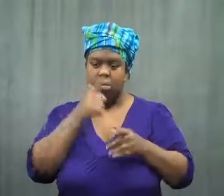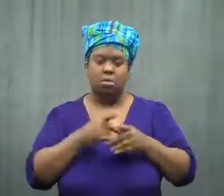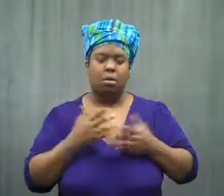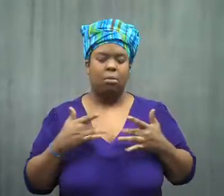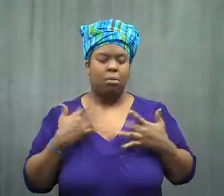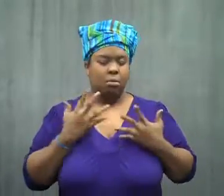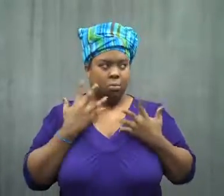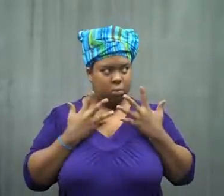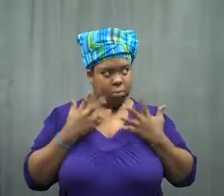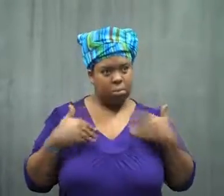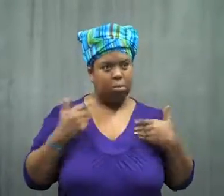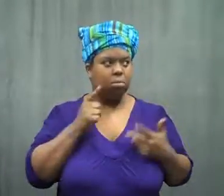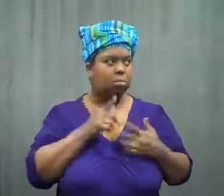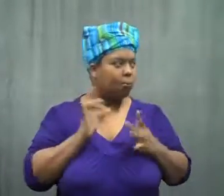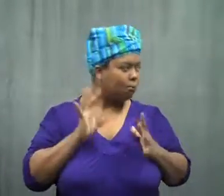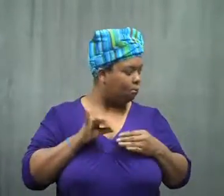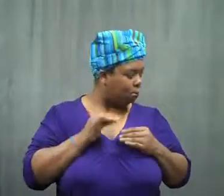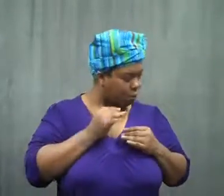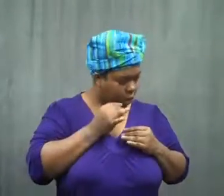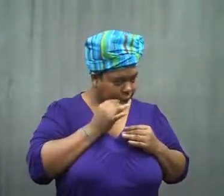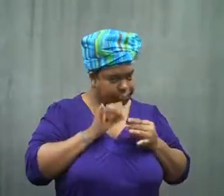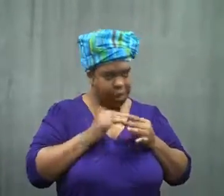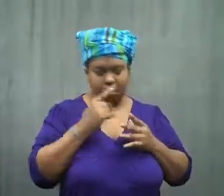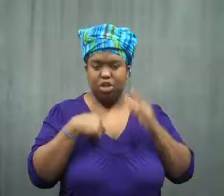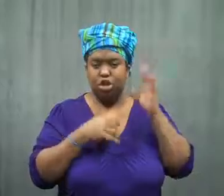My younger sister squirmed, embarrassed.